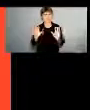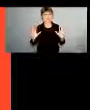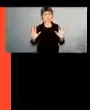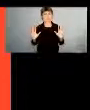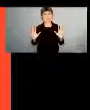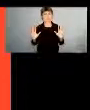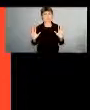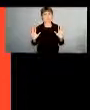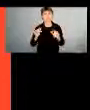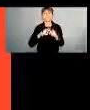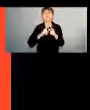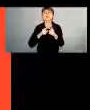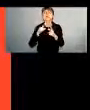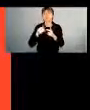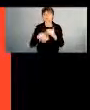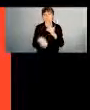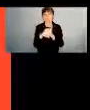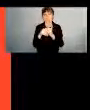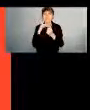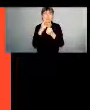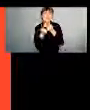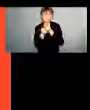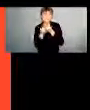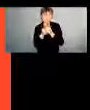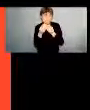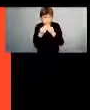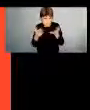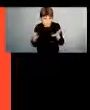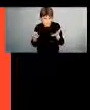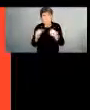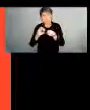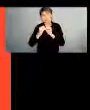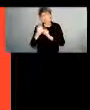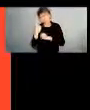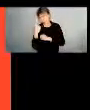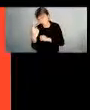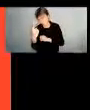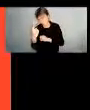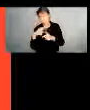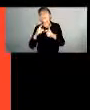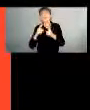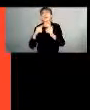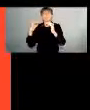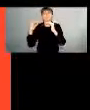upload area number one, and then subsequently going down to two, three and four since they